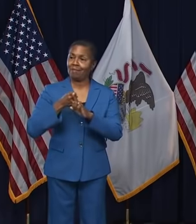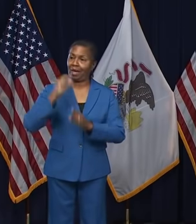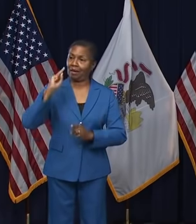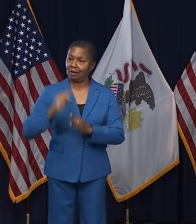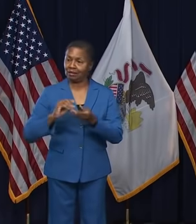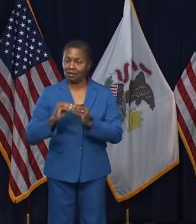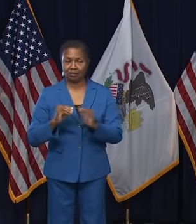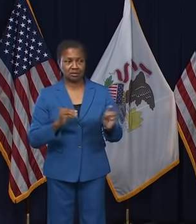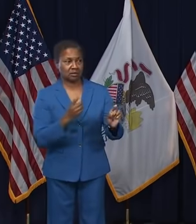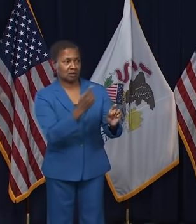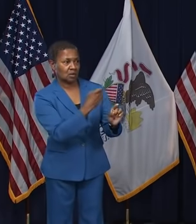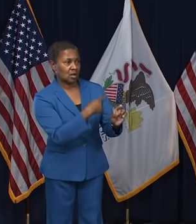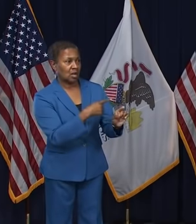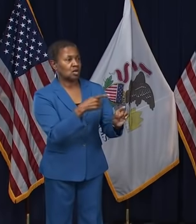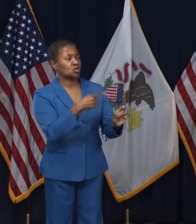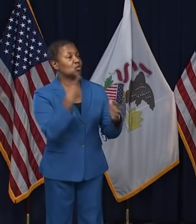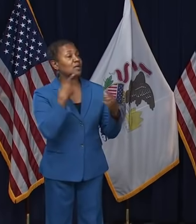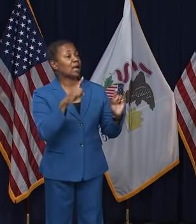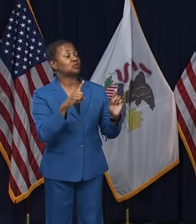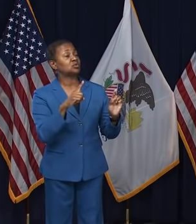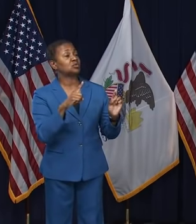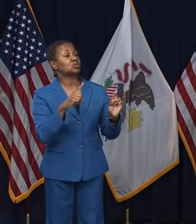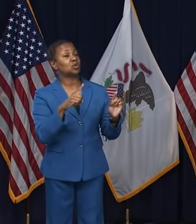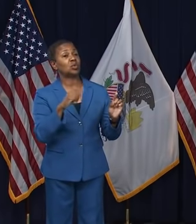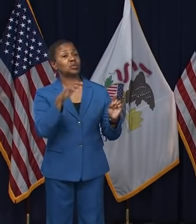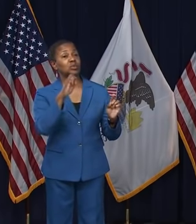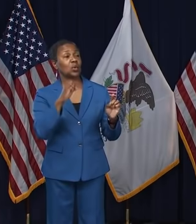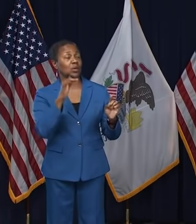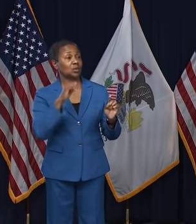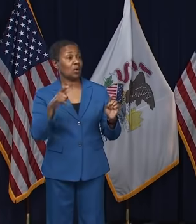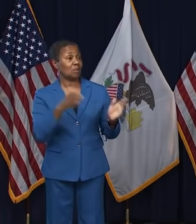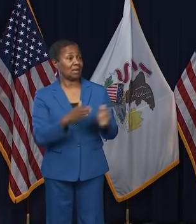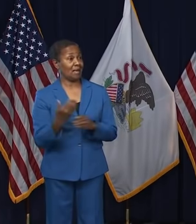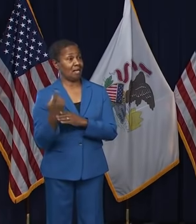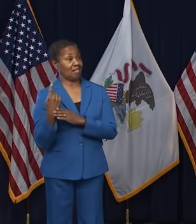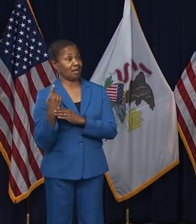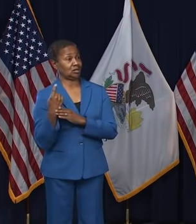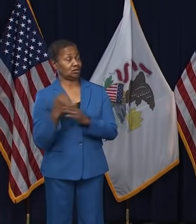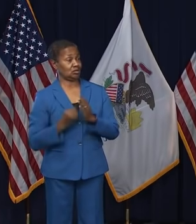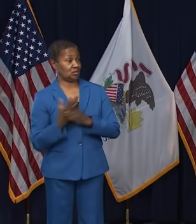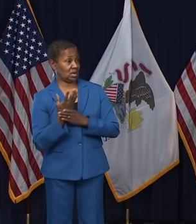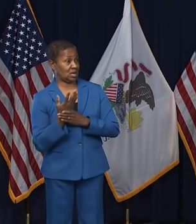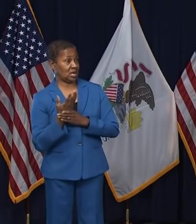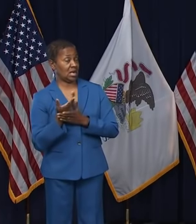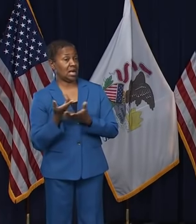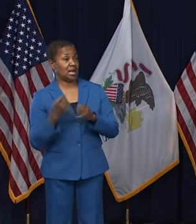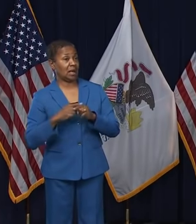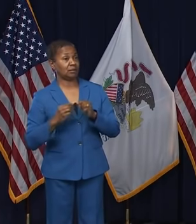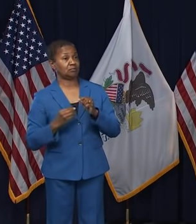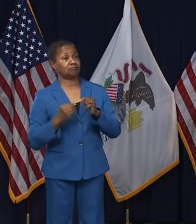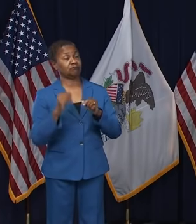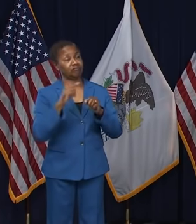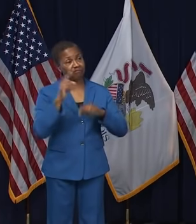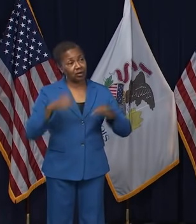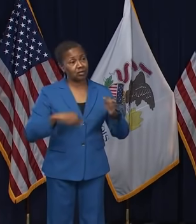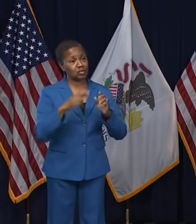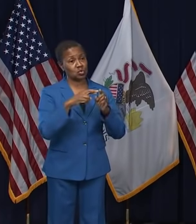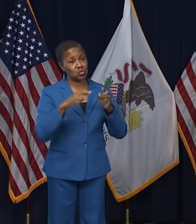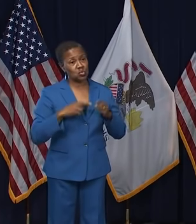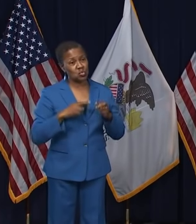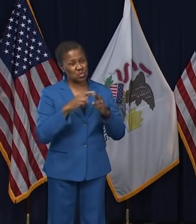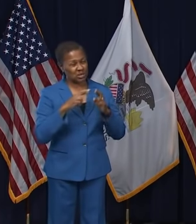requirements actually will.